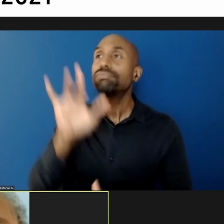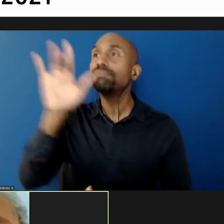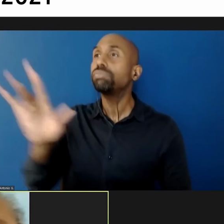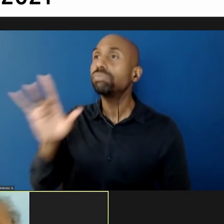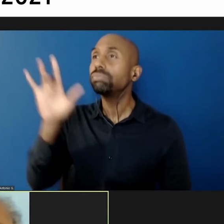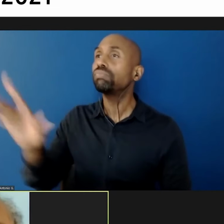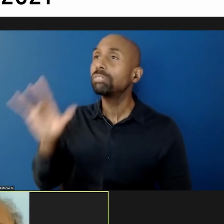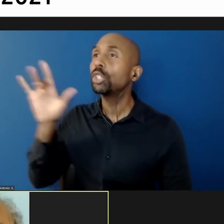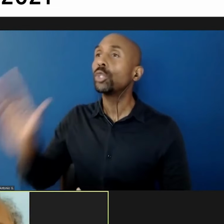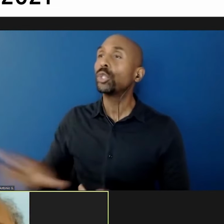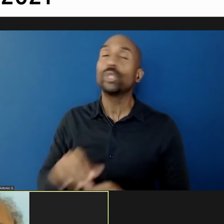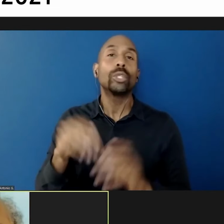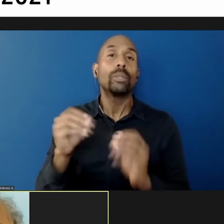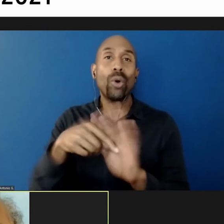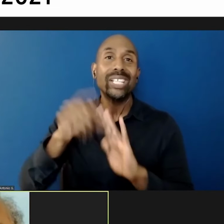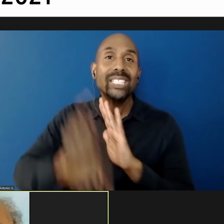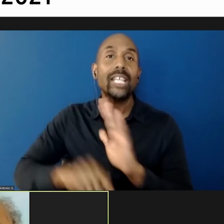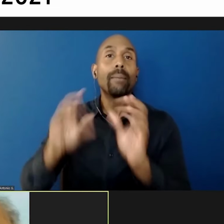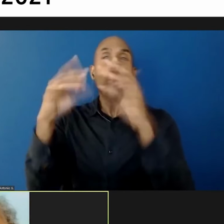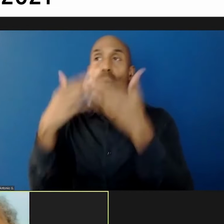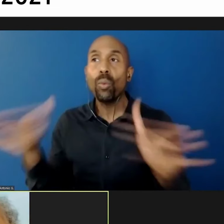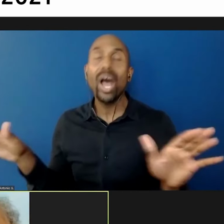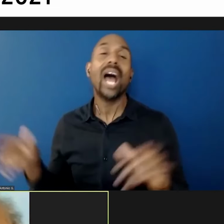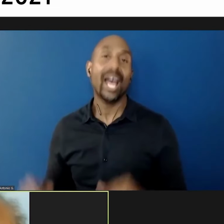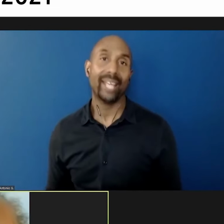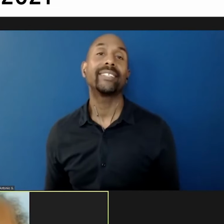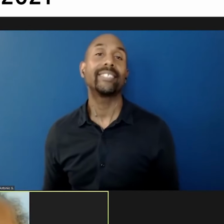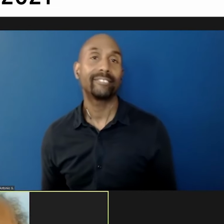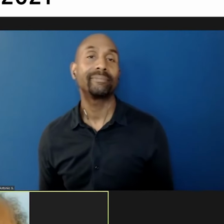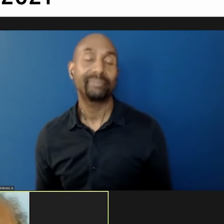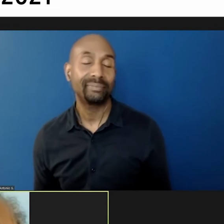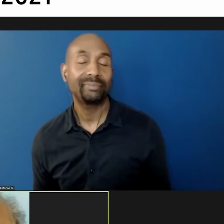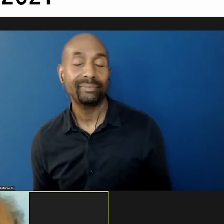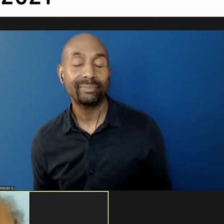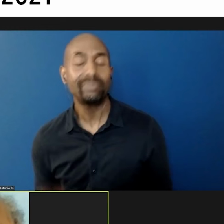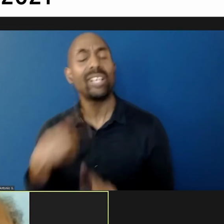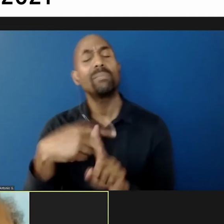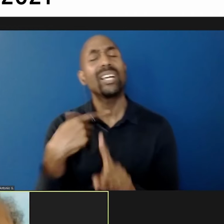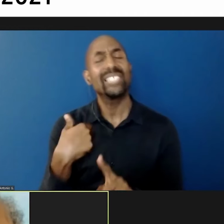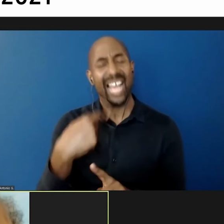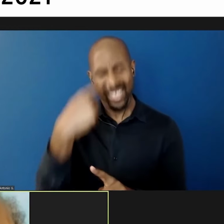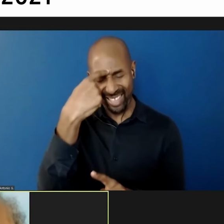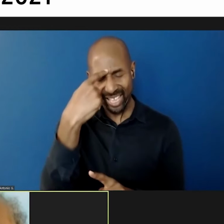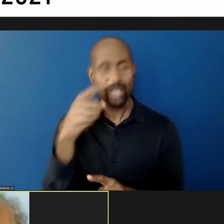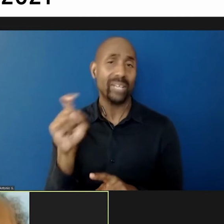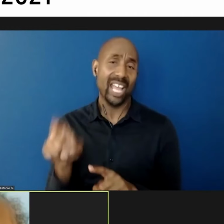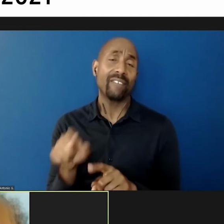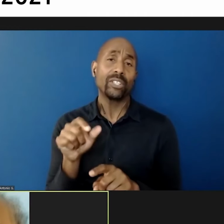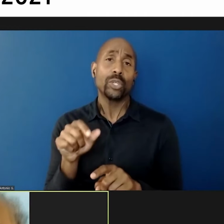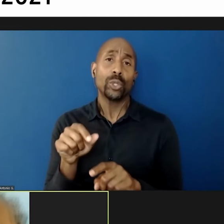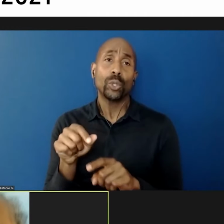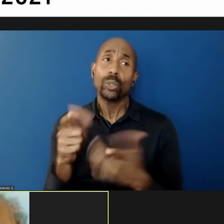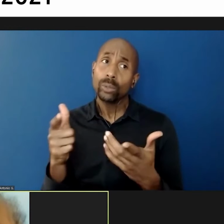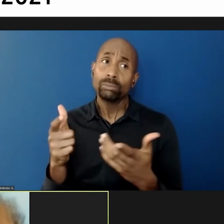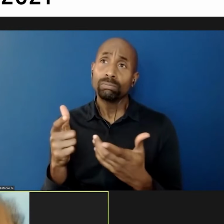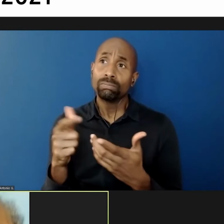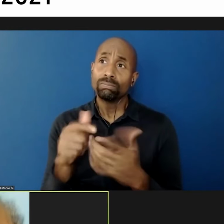and, you know, I think we need to work on some funding because this is going take some